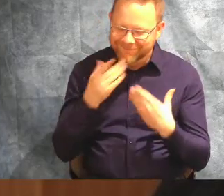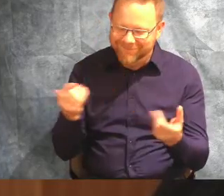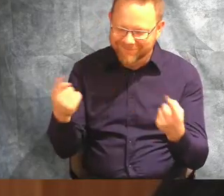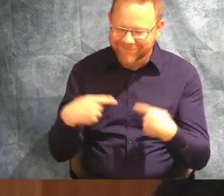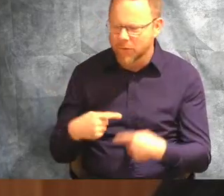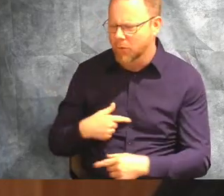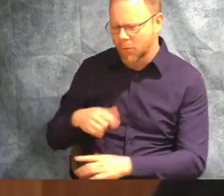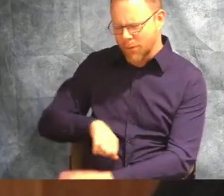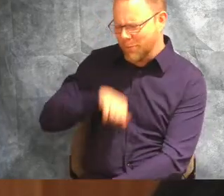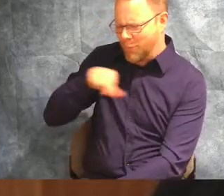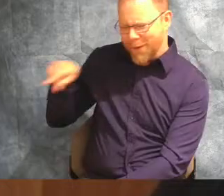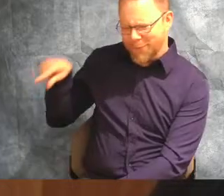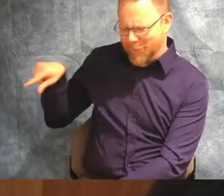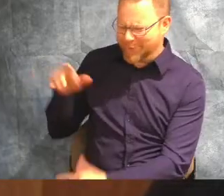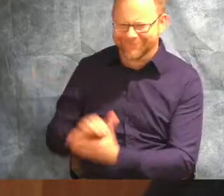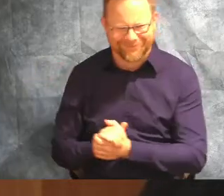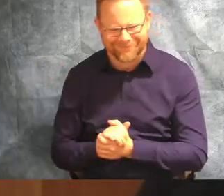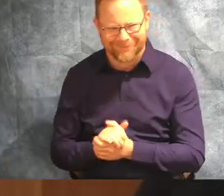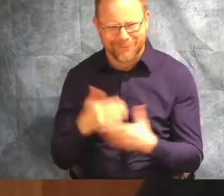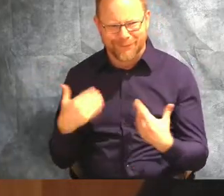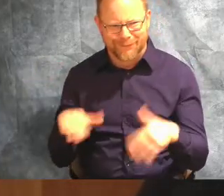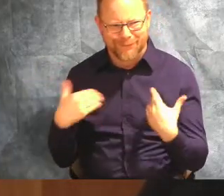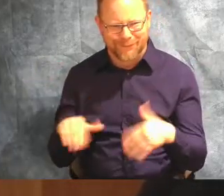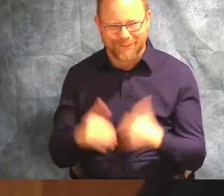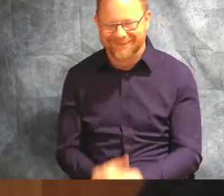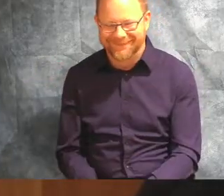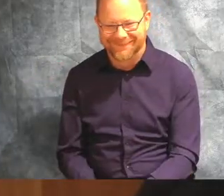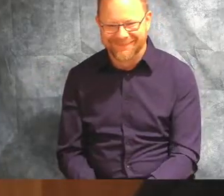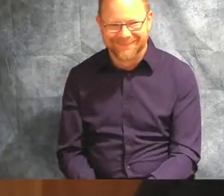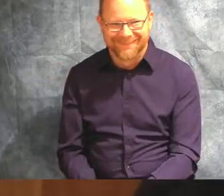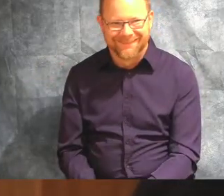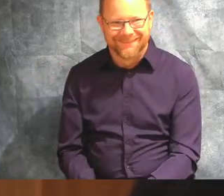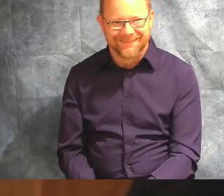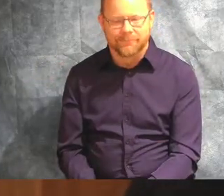I'm so proud of this one. I'm so proud. Oh, yes. Obviously, we're gonna come take a picture with